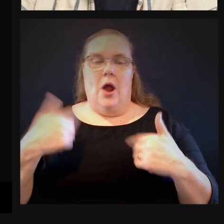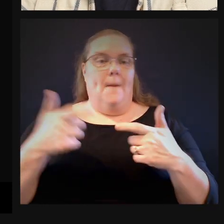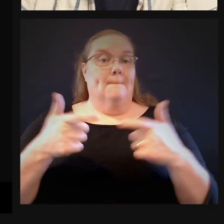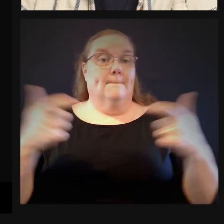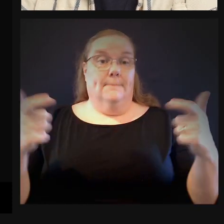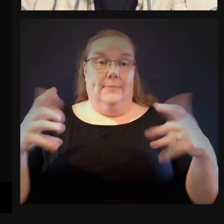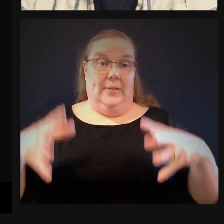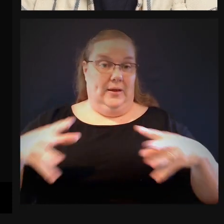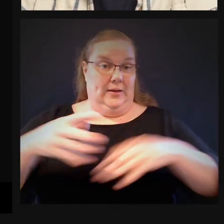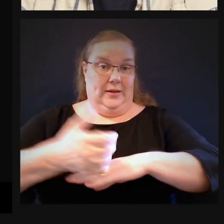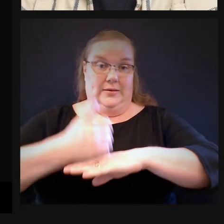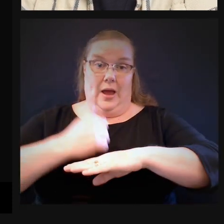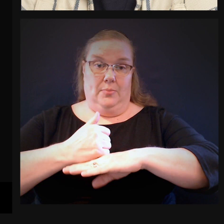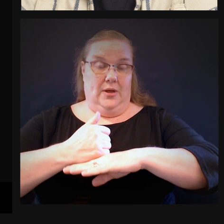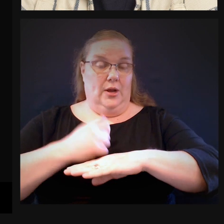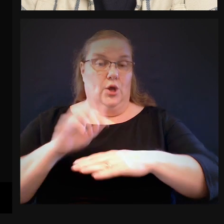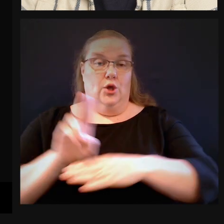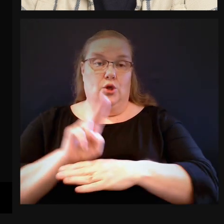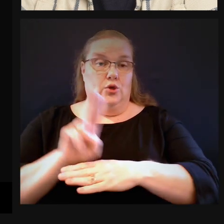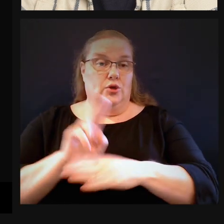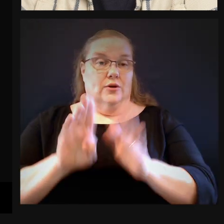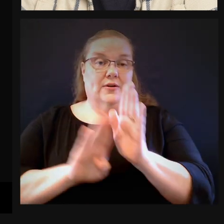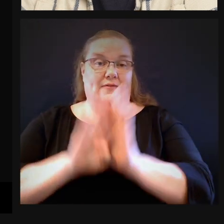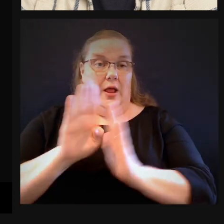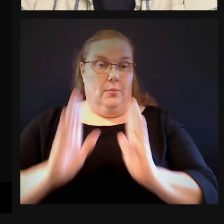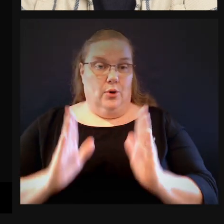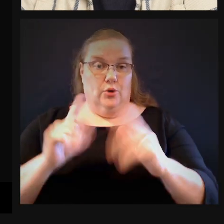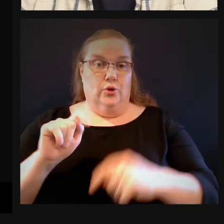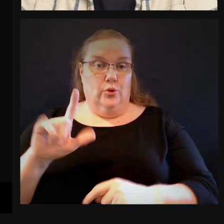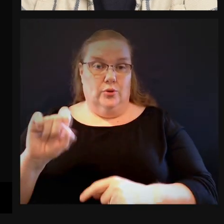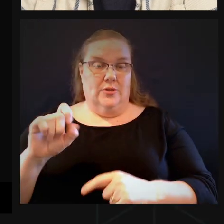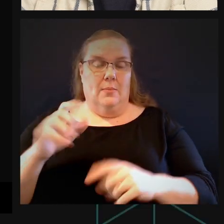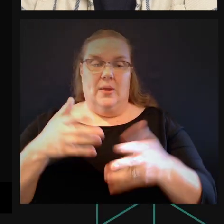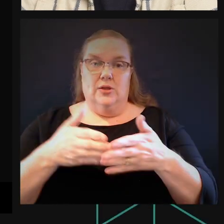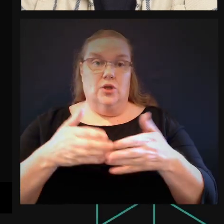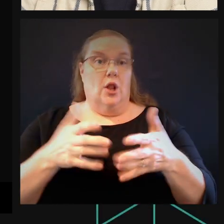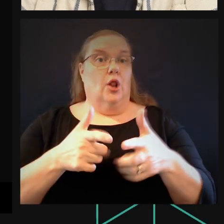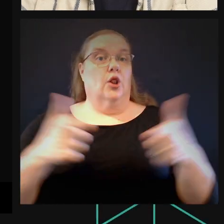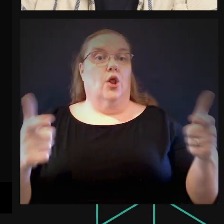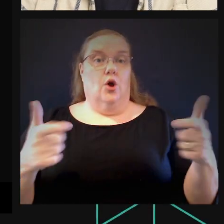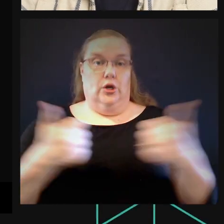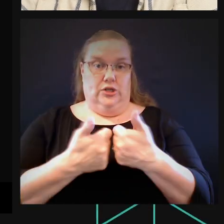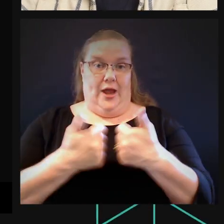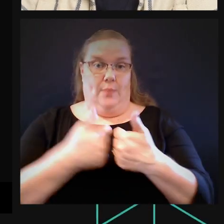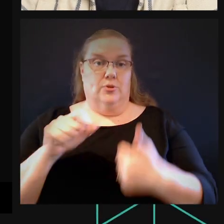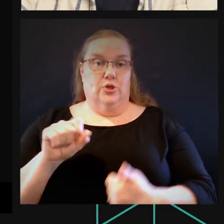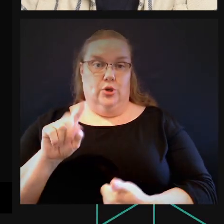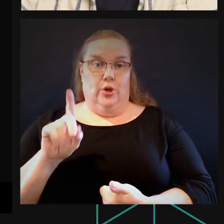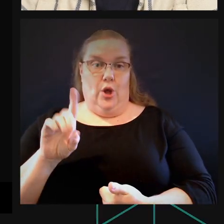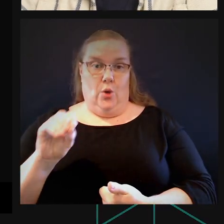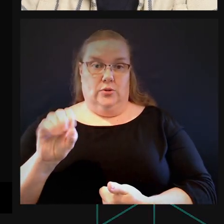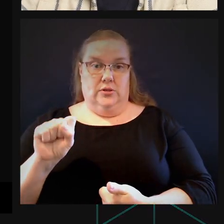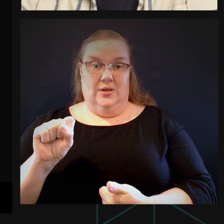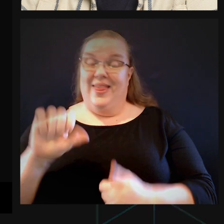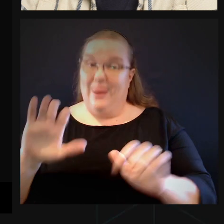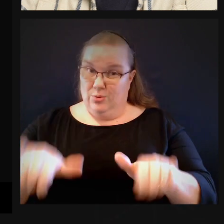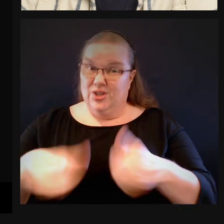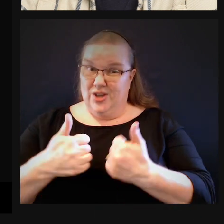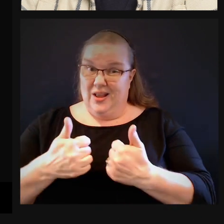and used developer tools across many large game studios. This was a challenge because Xbox Manager